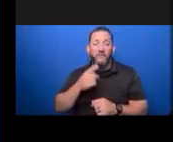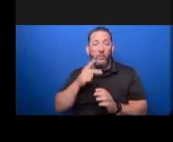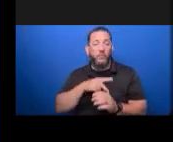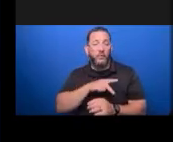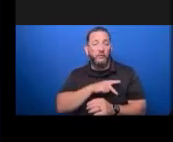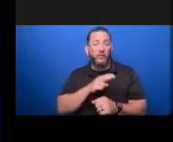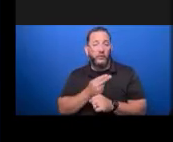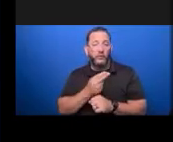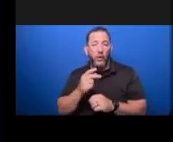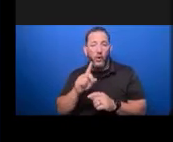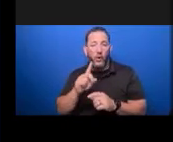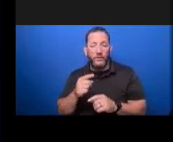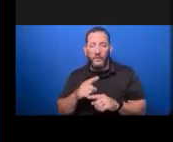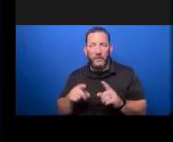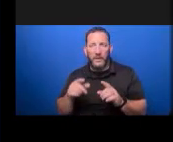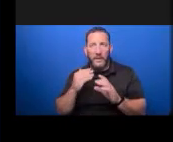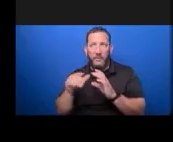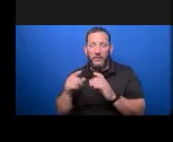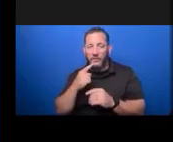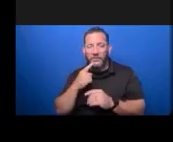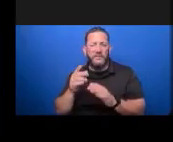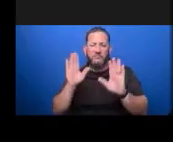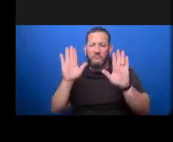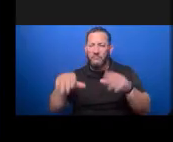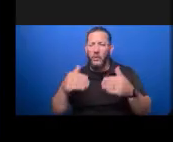But I emailed her, and she said I can share this. So you guys